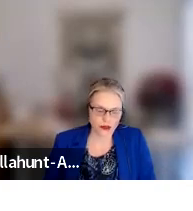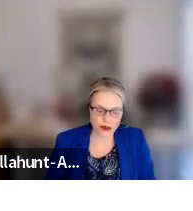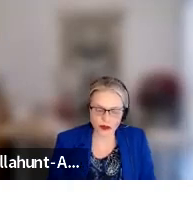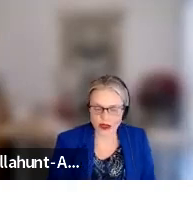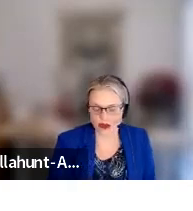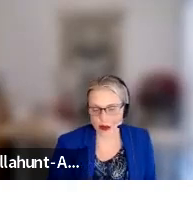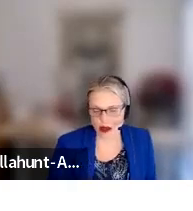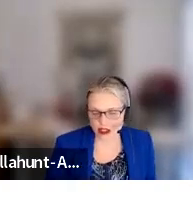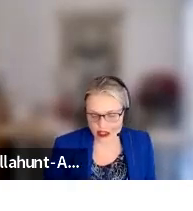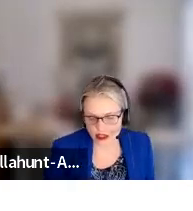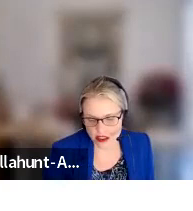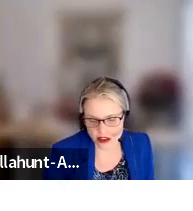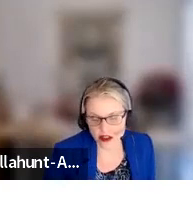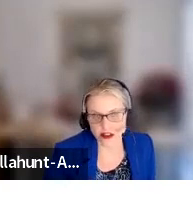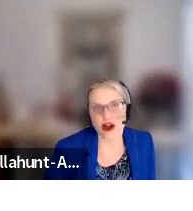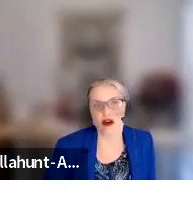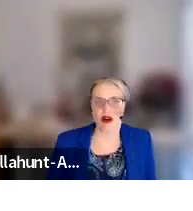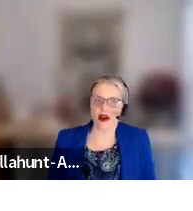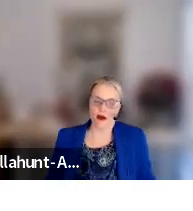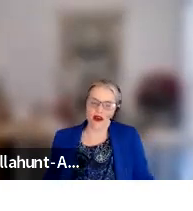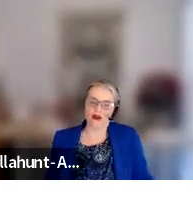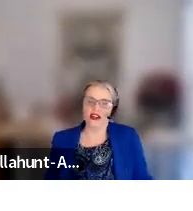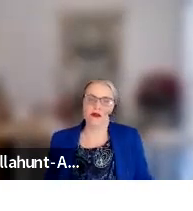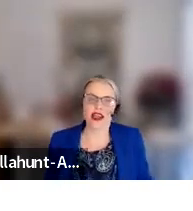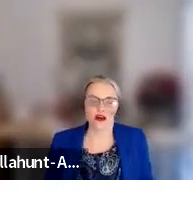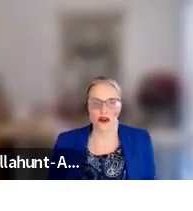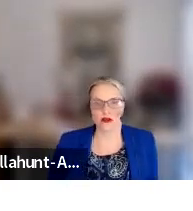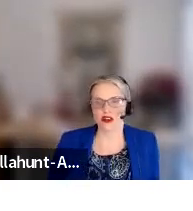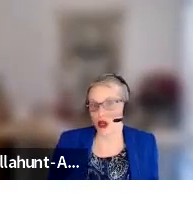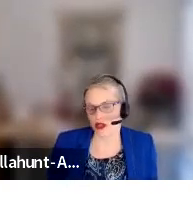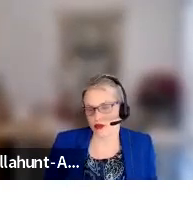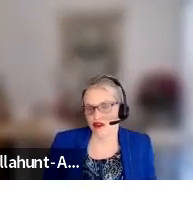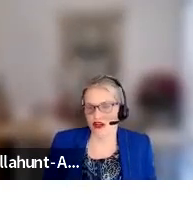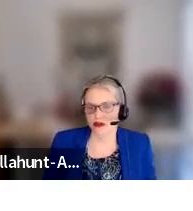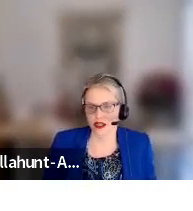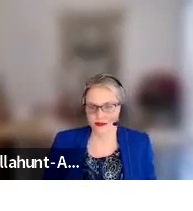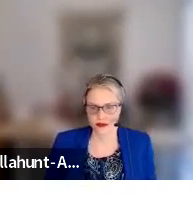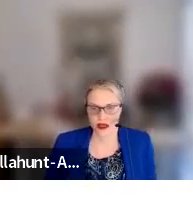So, people really don't think about this until they're somehow affected by it or someone they know has been affected by it.